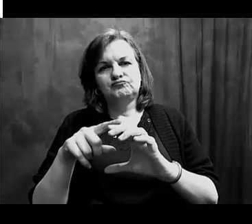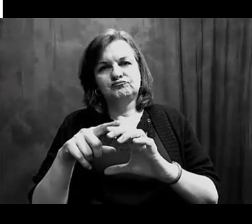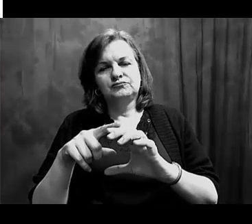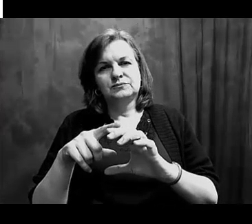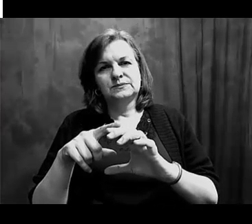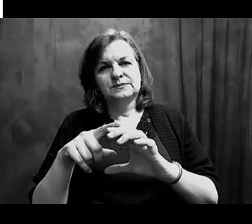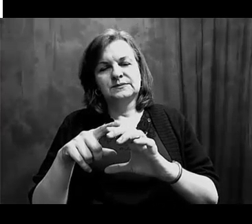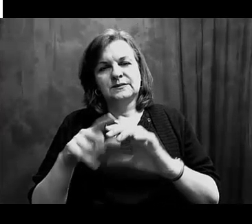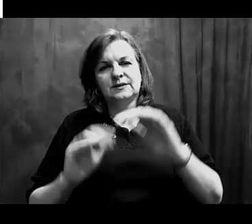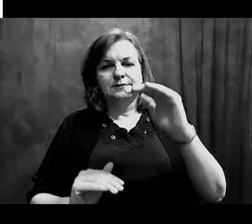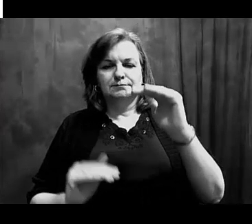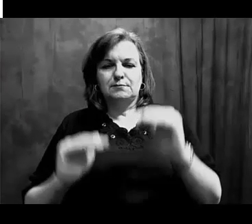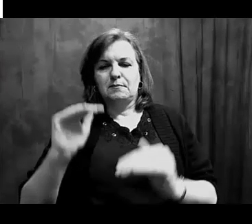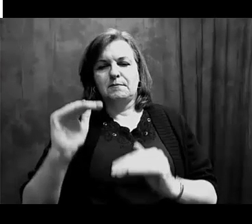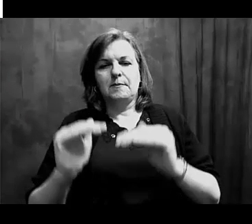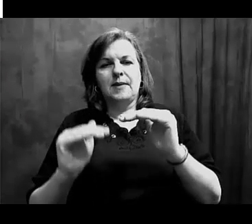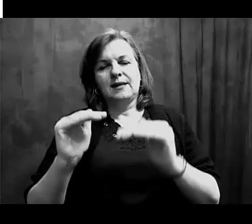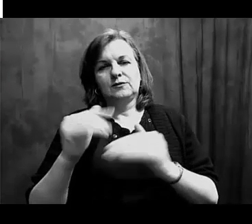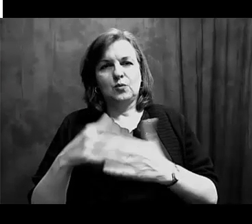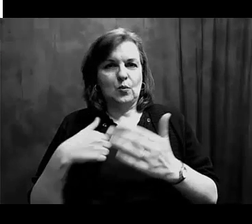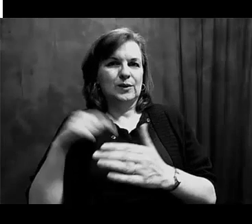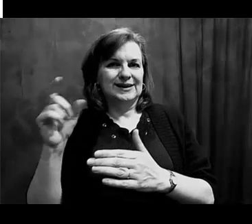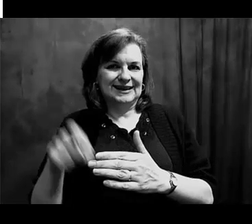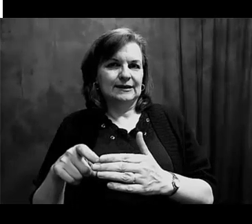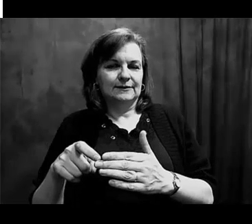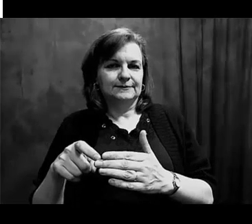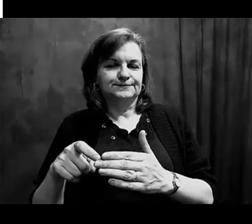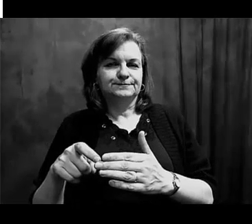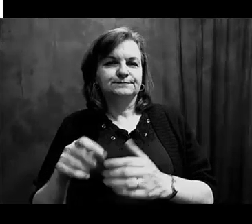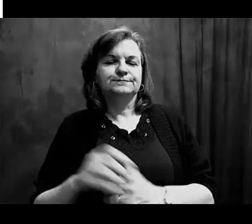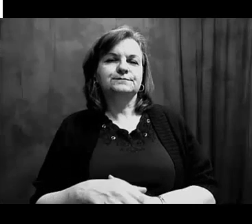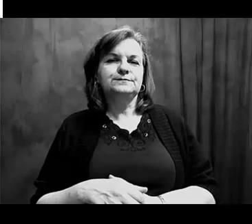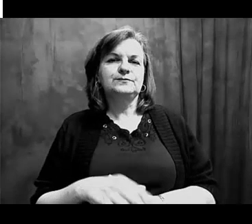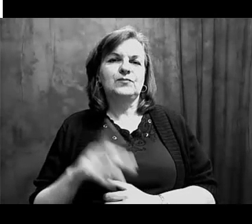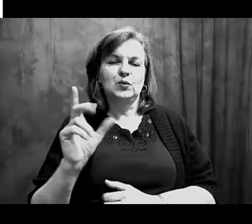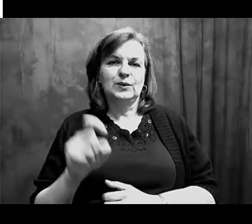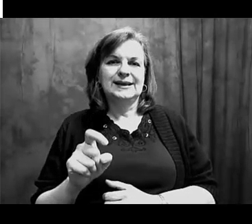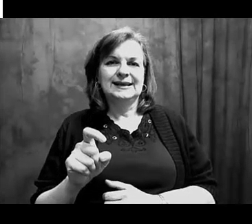to return to a resting state we are gonna need sodium and potassium